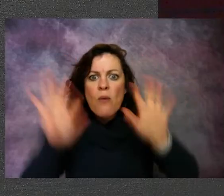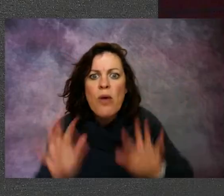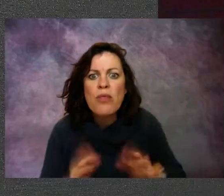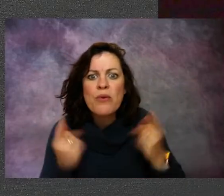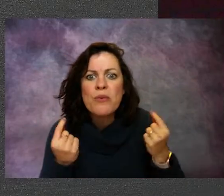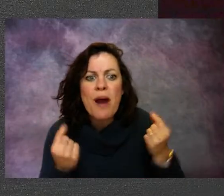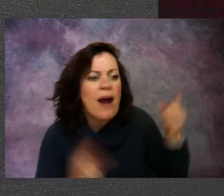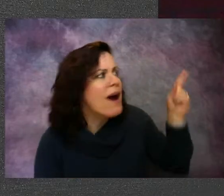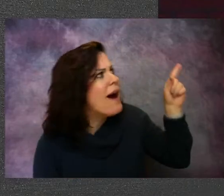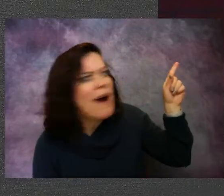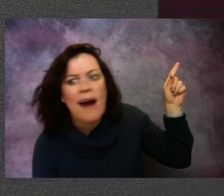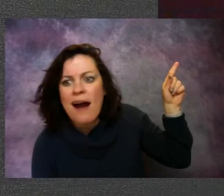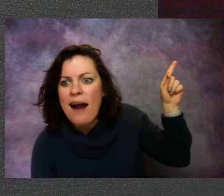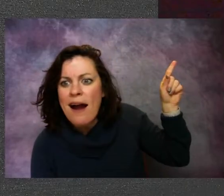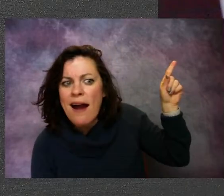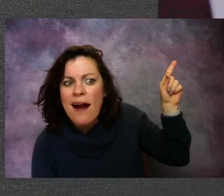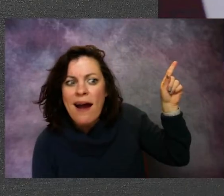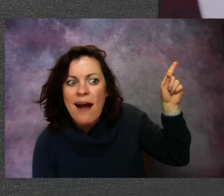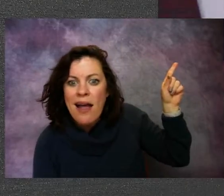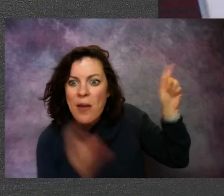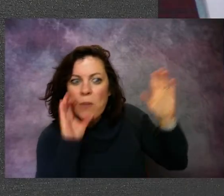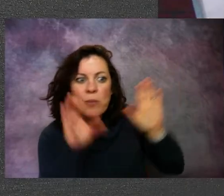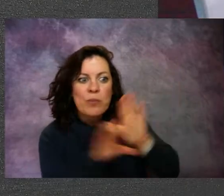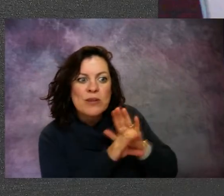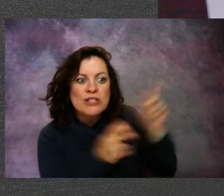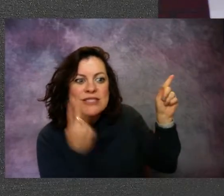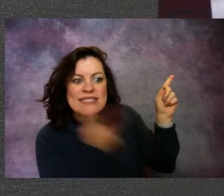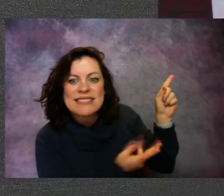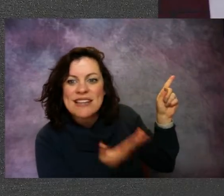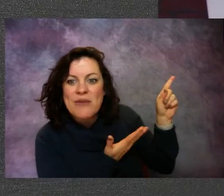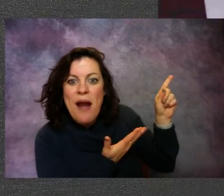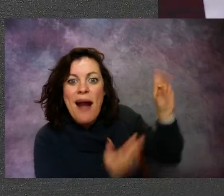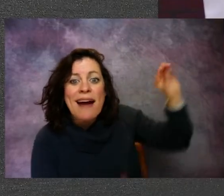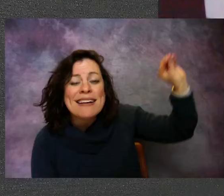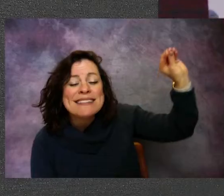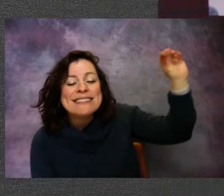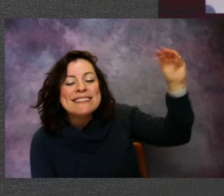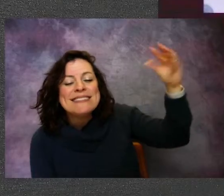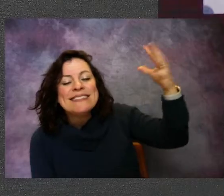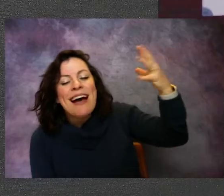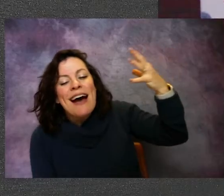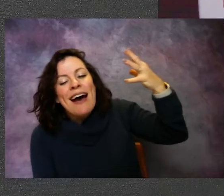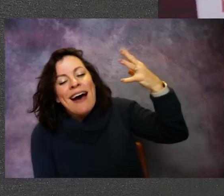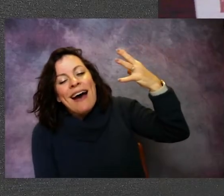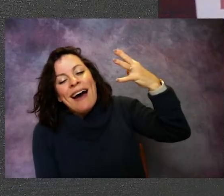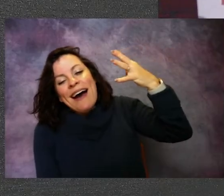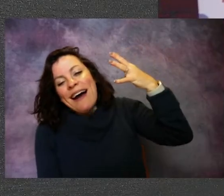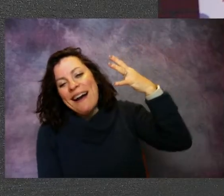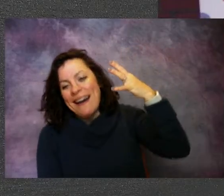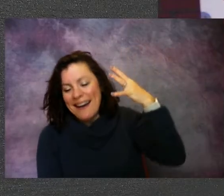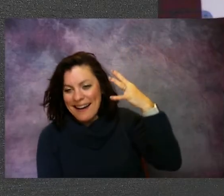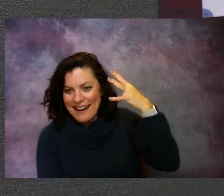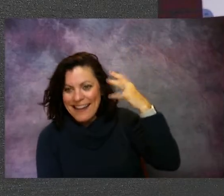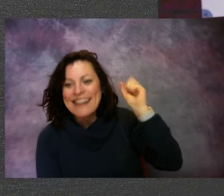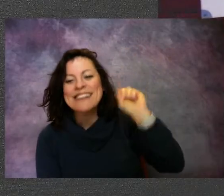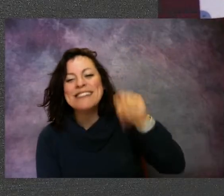In this photo, it is sunny. The sunshine lights up the sky and the ground.